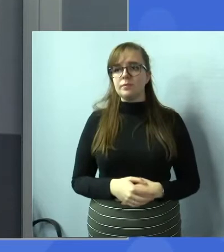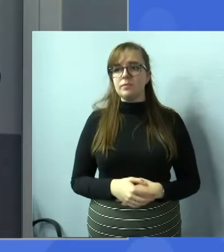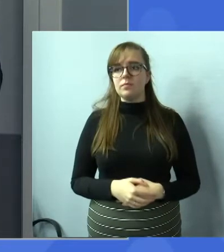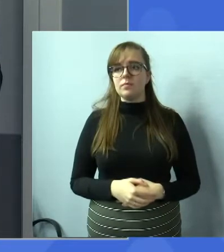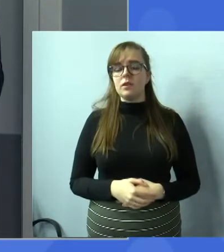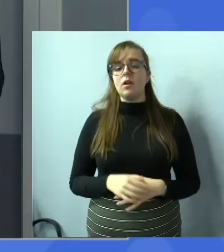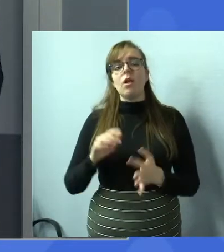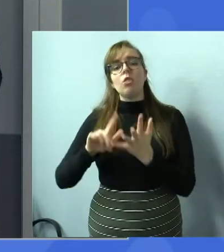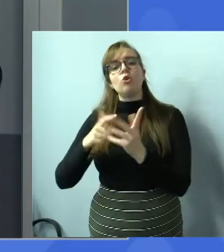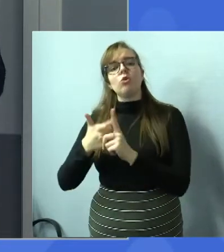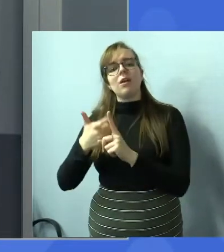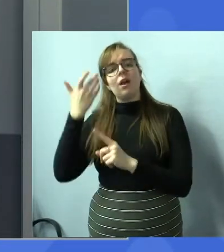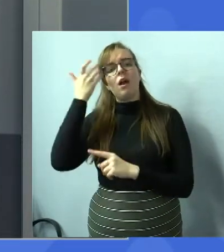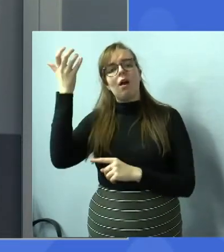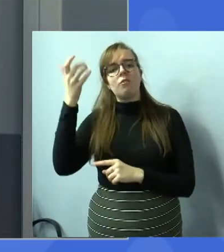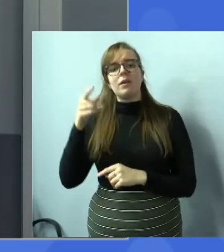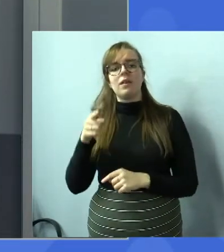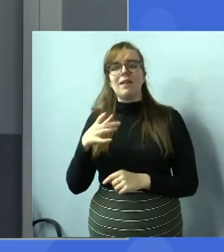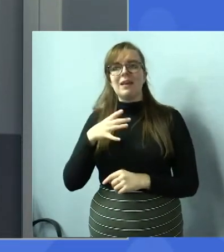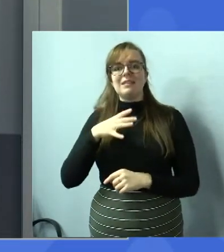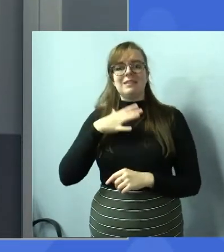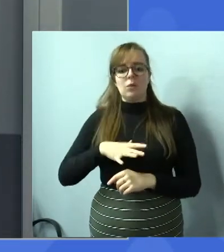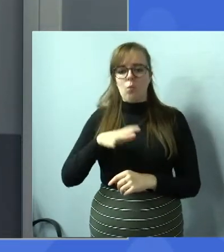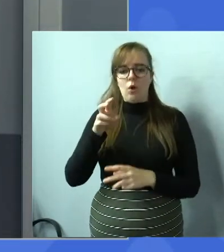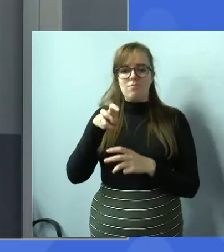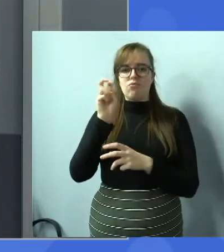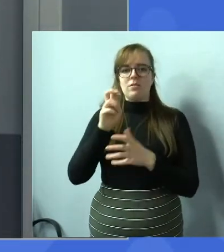government doesn't warn a Maci but it said it doesn't warn the Scottish